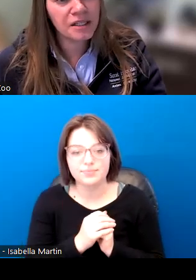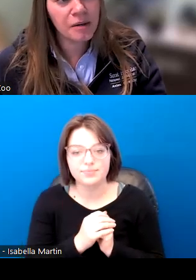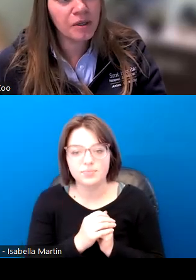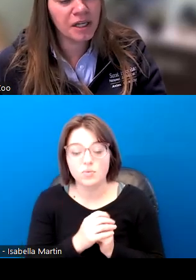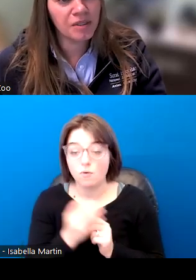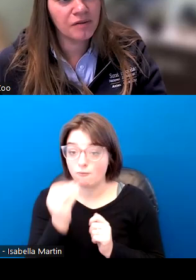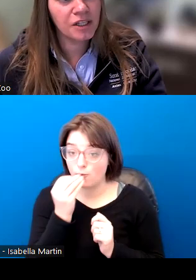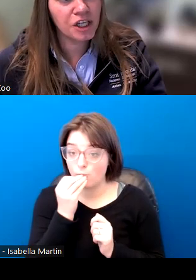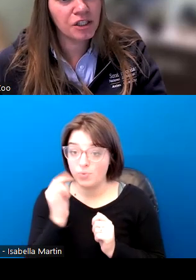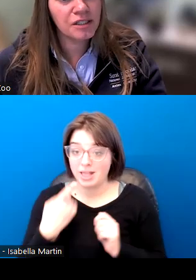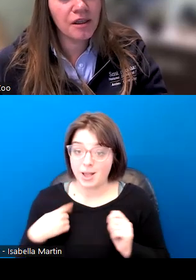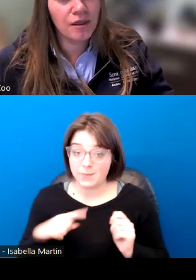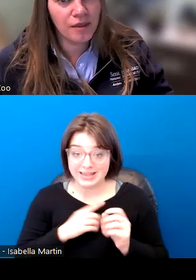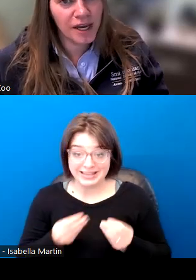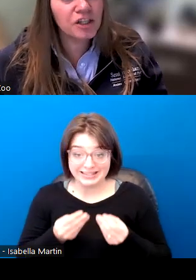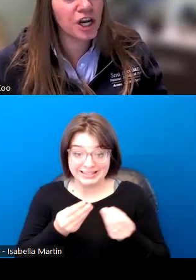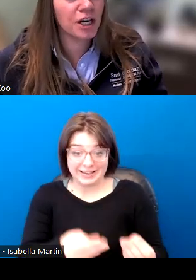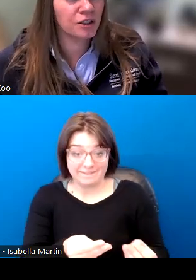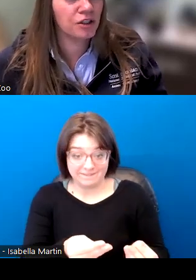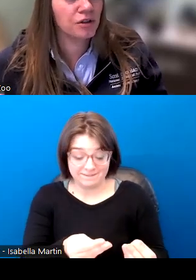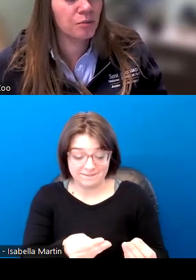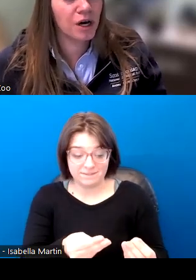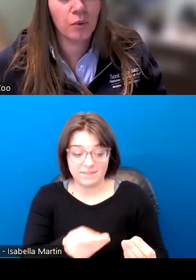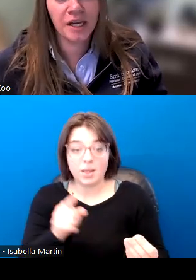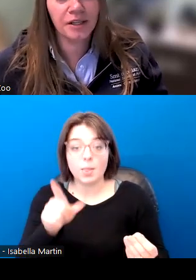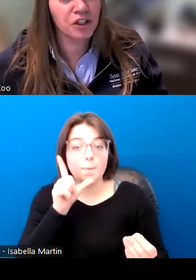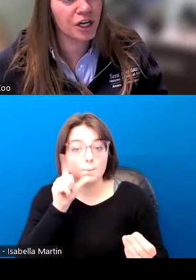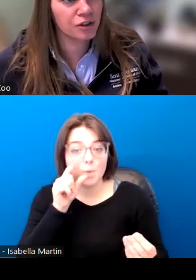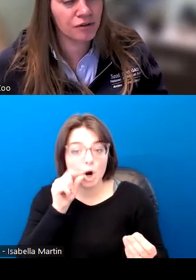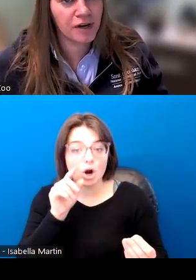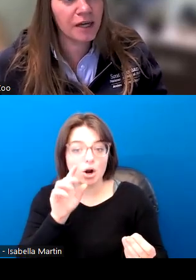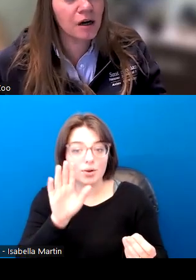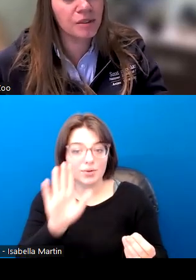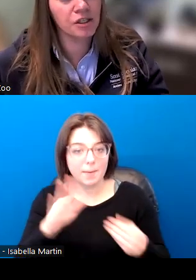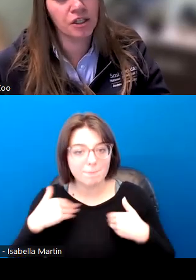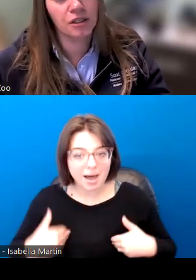to them in captivity changes they change their body weight they change their fat composition.